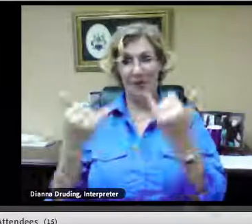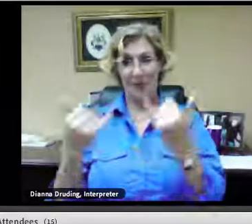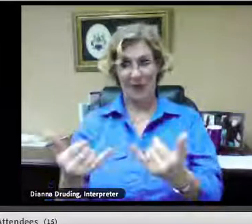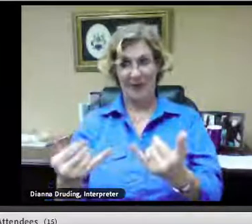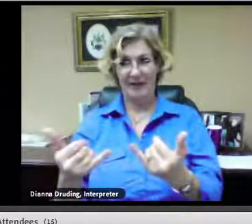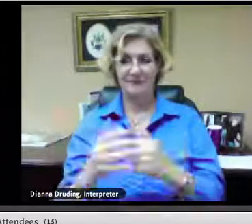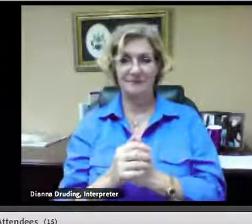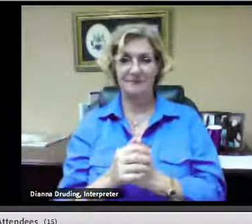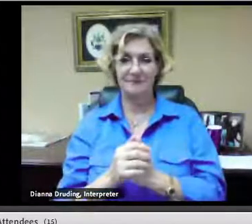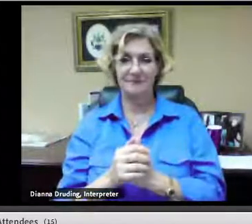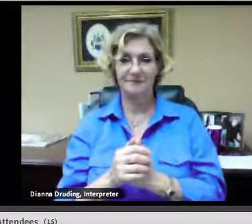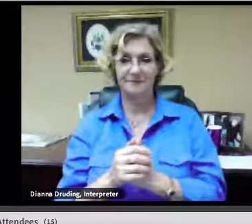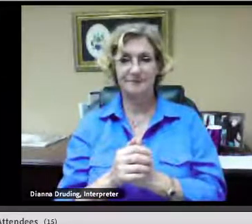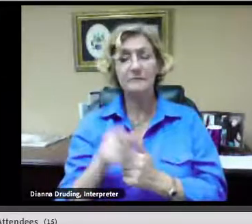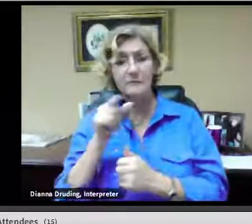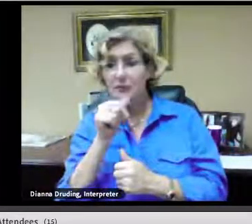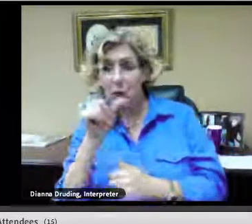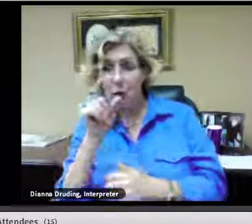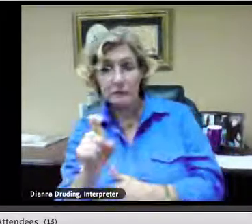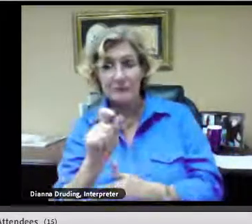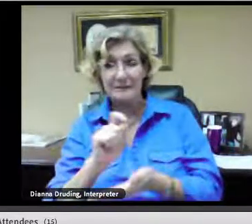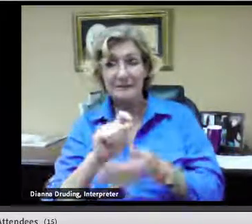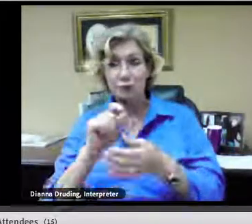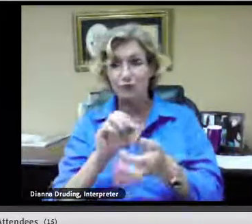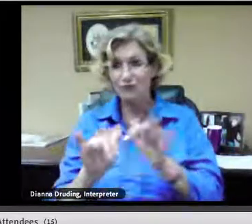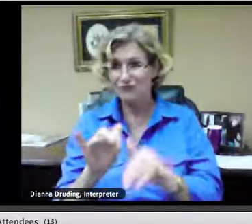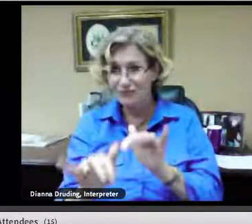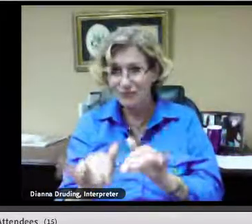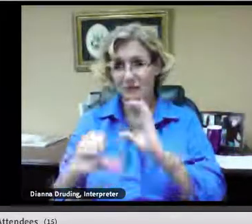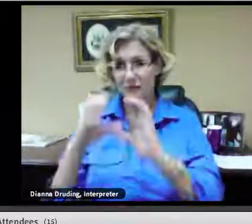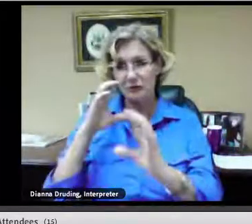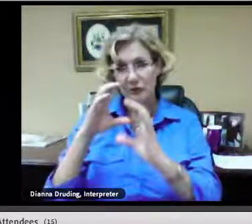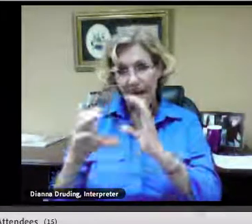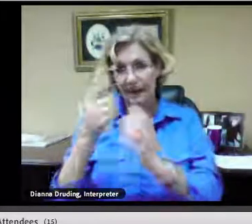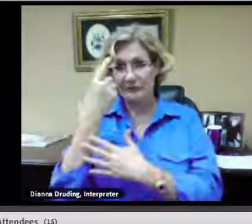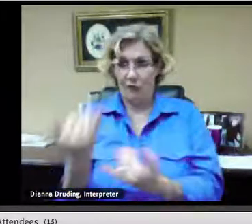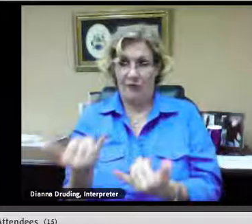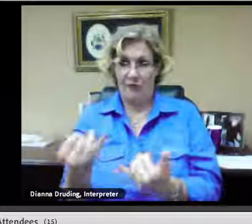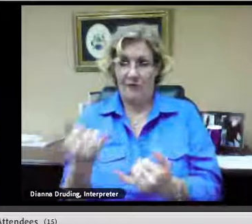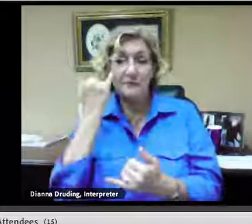So you don't have to write in the chat box for this, but if you want to, please feel free to do.